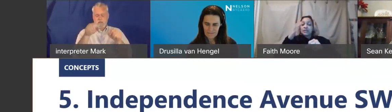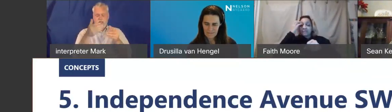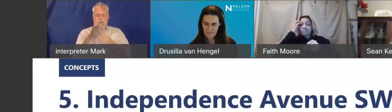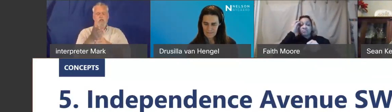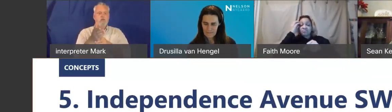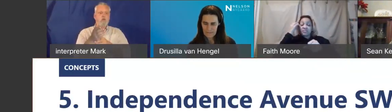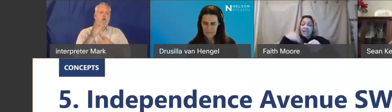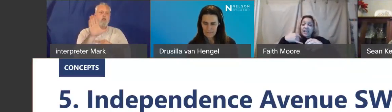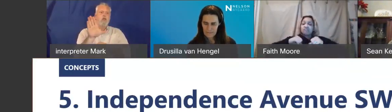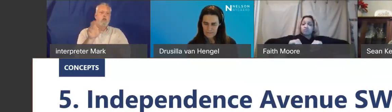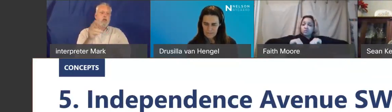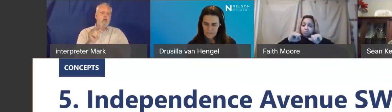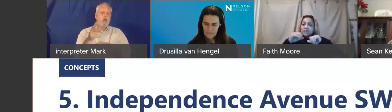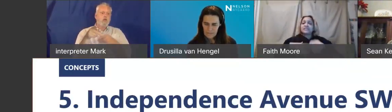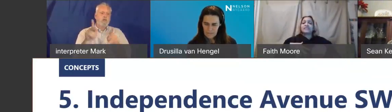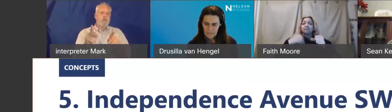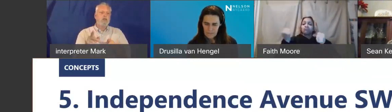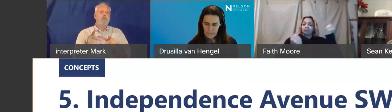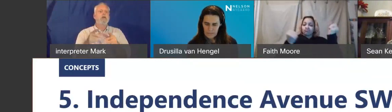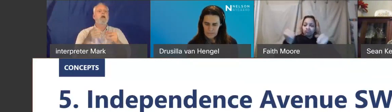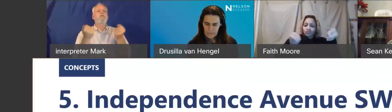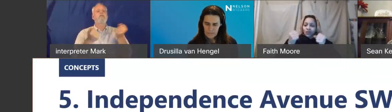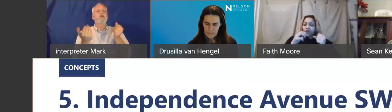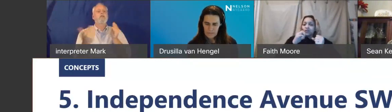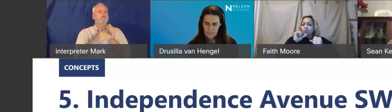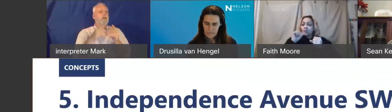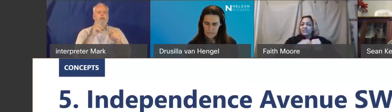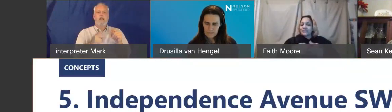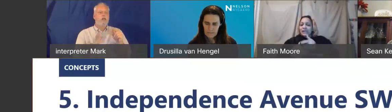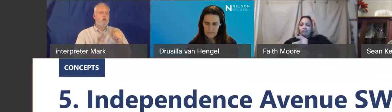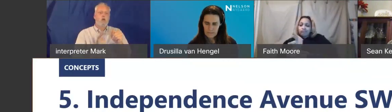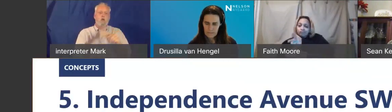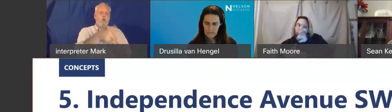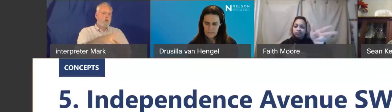And then vehicles once again won't be turning across those bicycles or people walking.